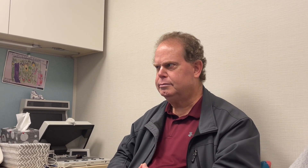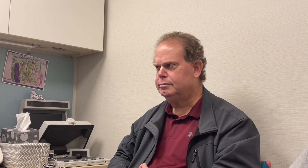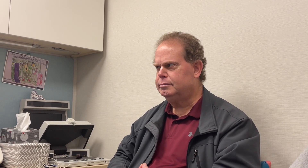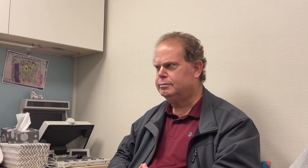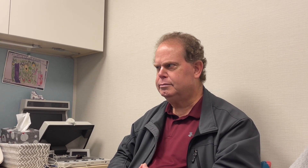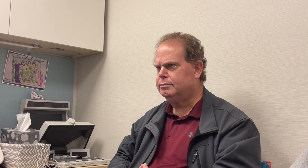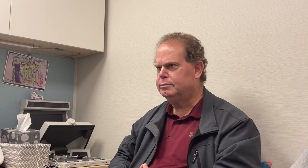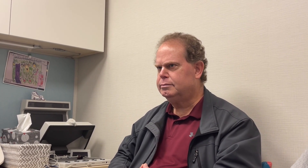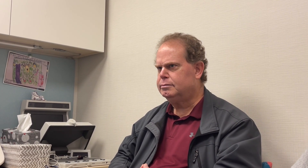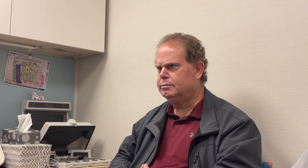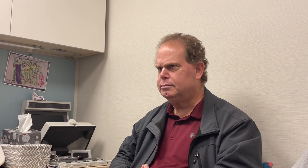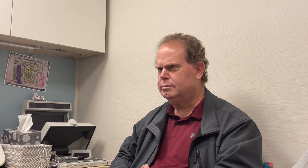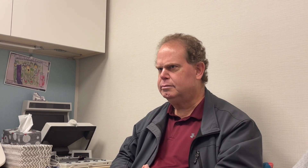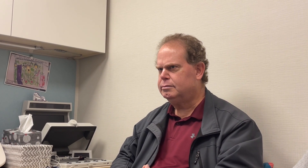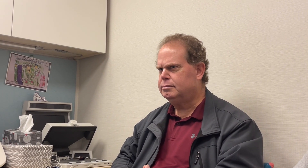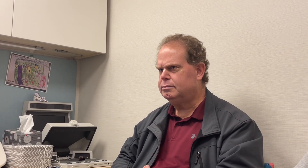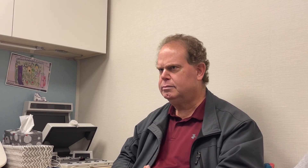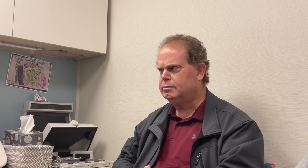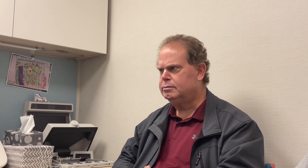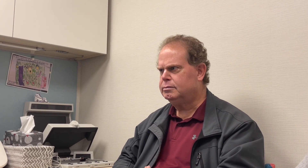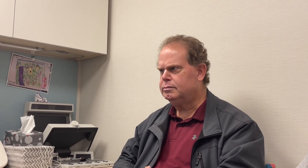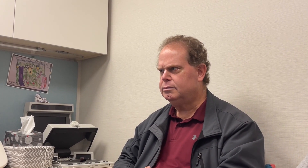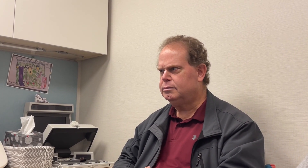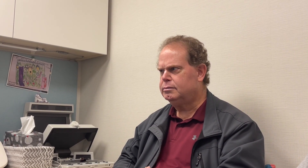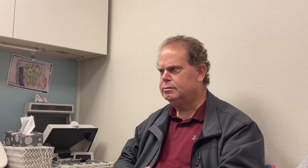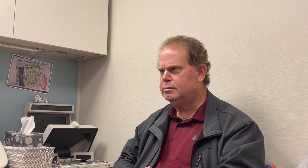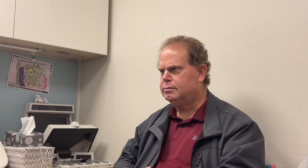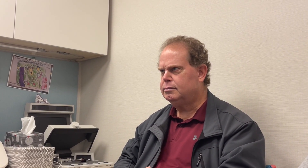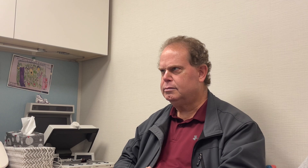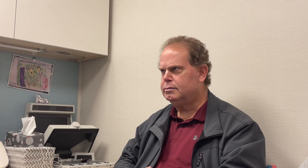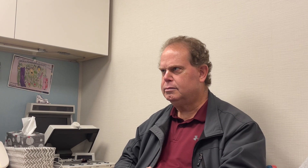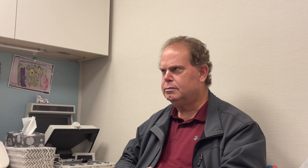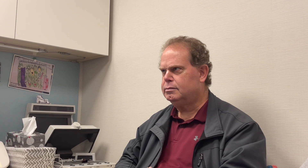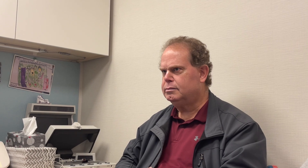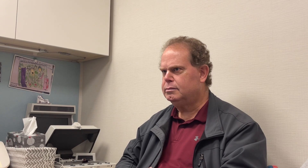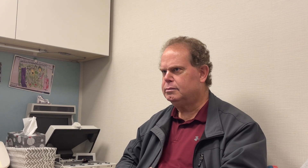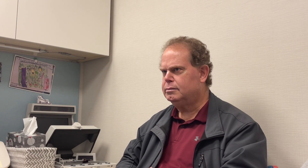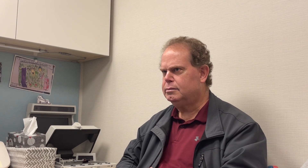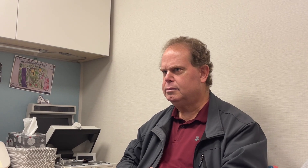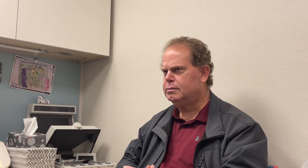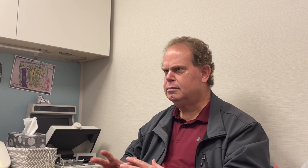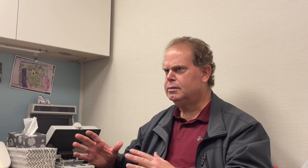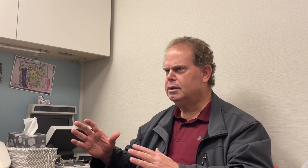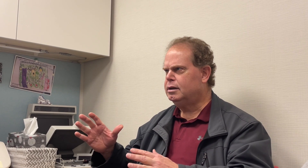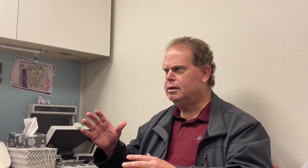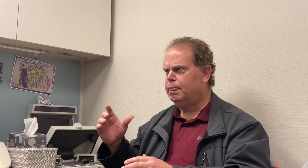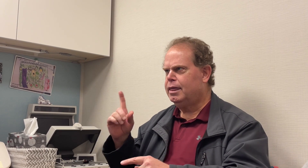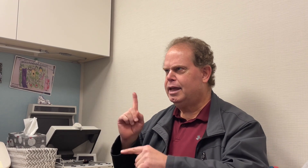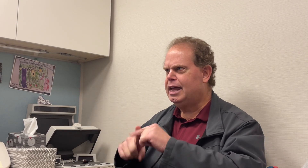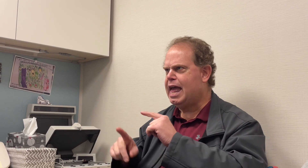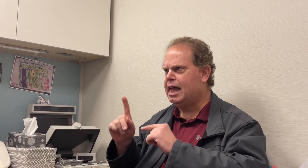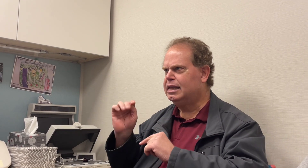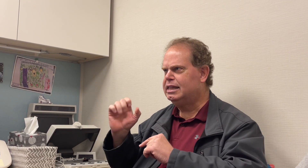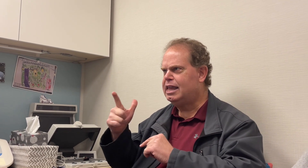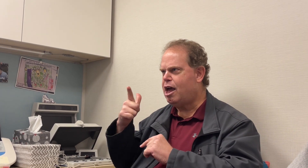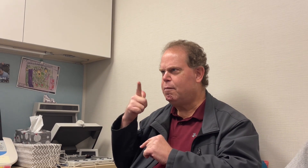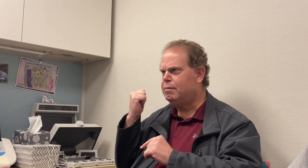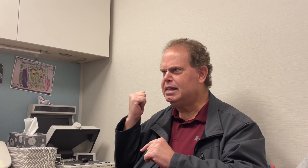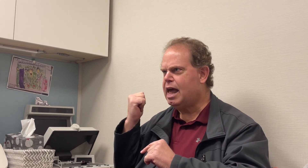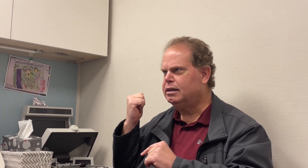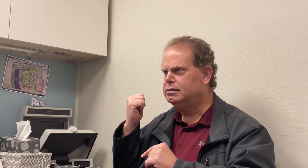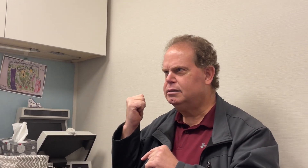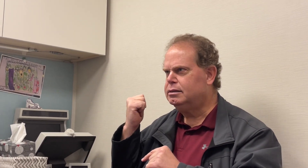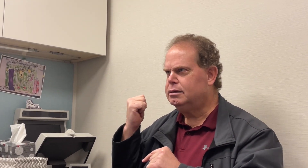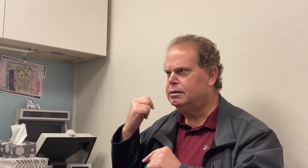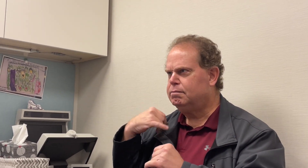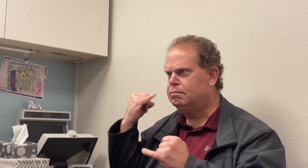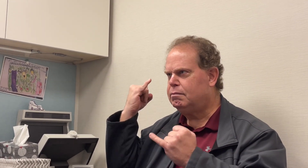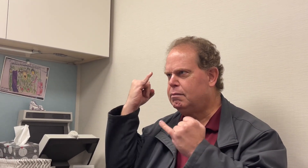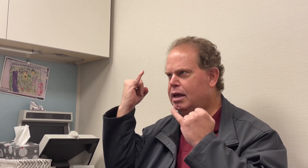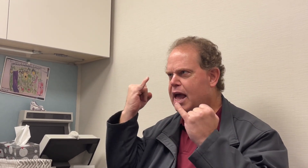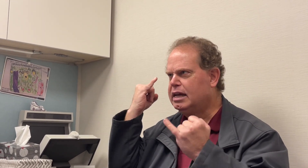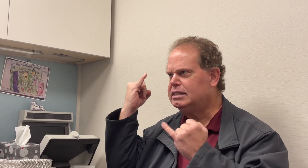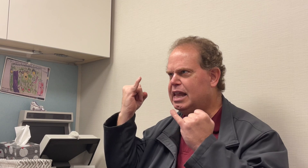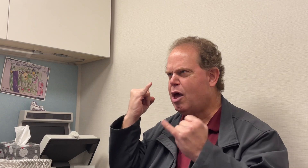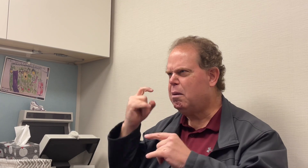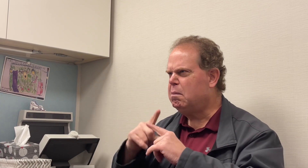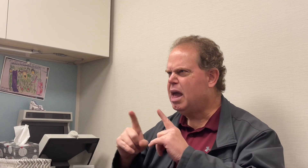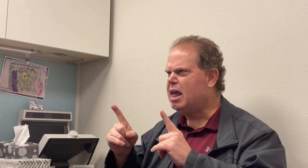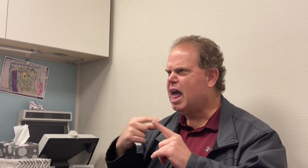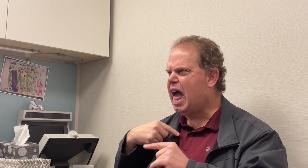you hear anything one two 3 one two three it's really soft I just can't tell because